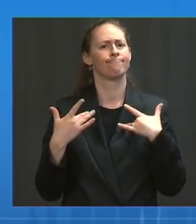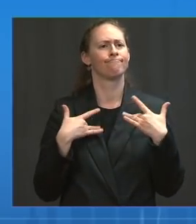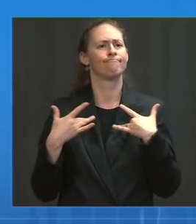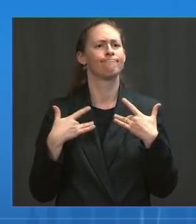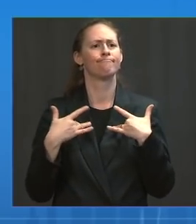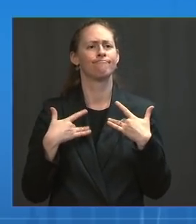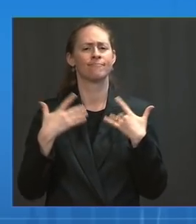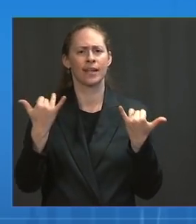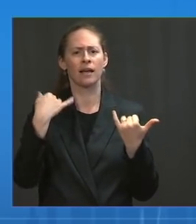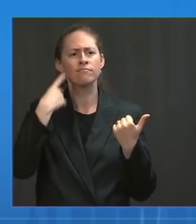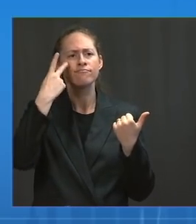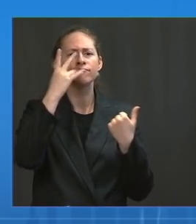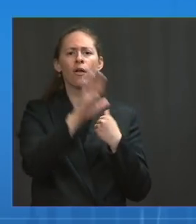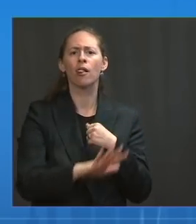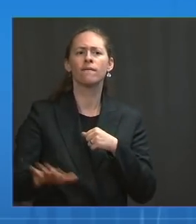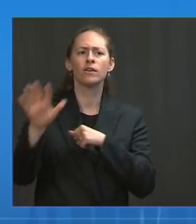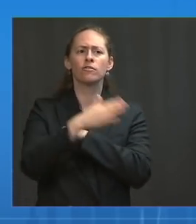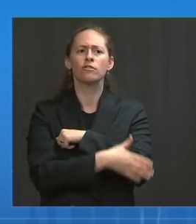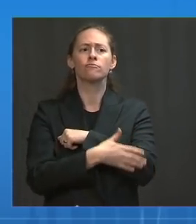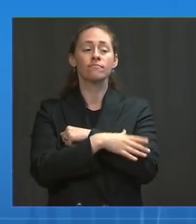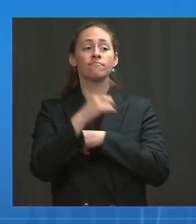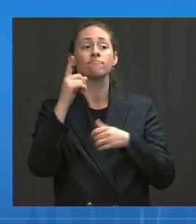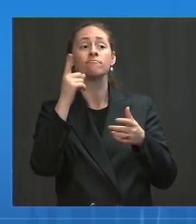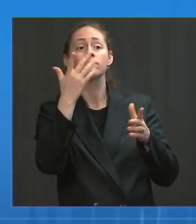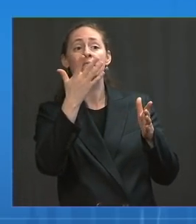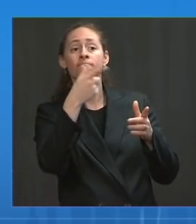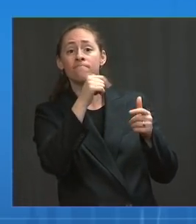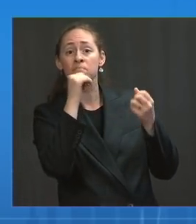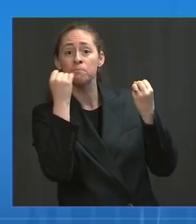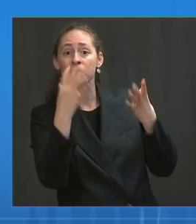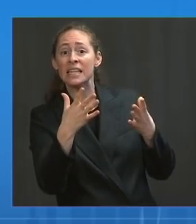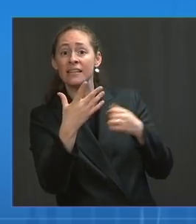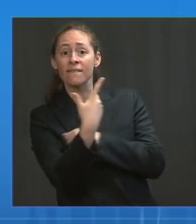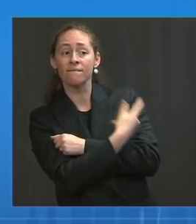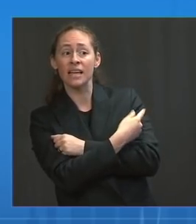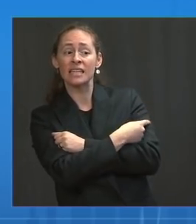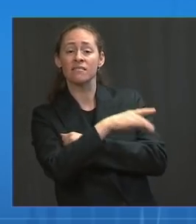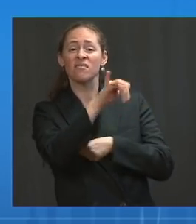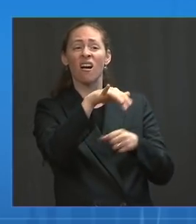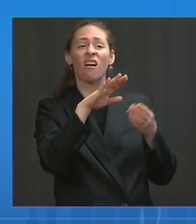in areas of low vaccination coverage and in counties with increasing case rates.